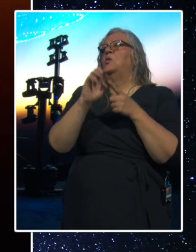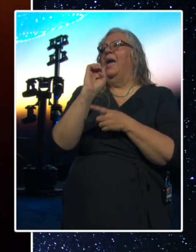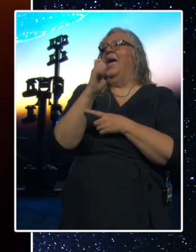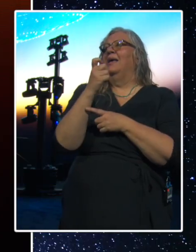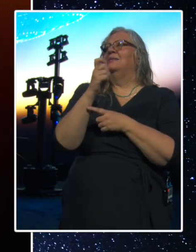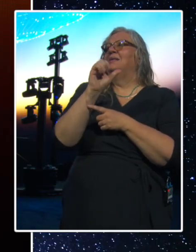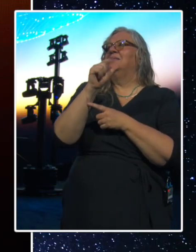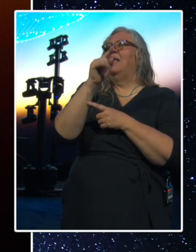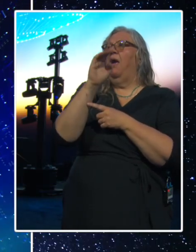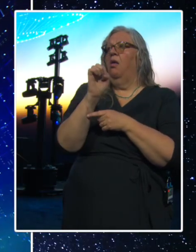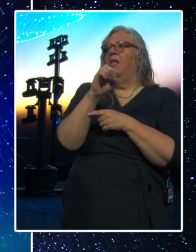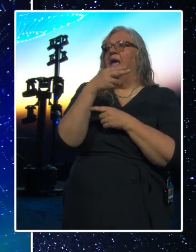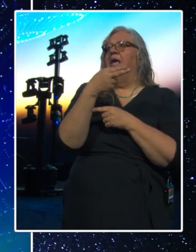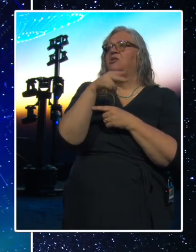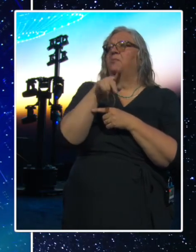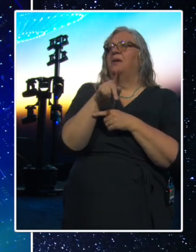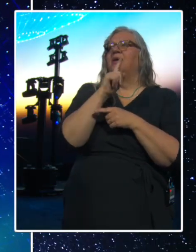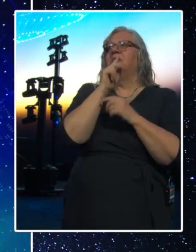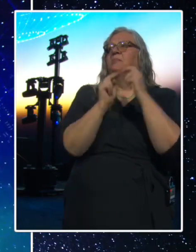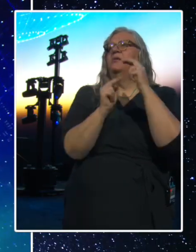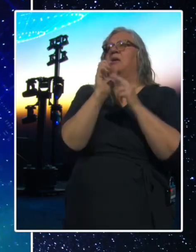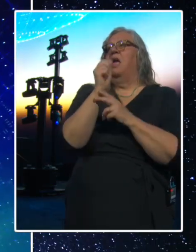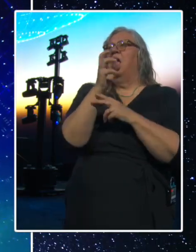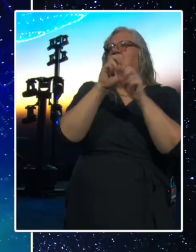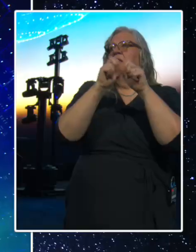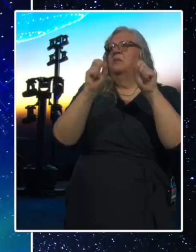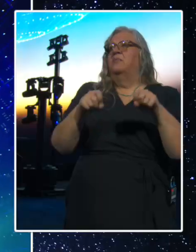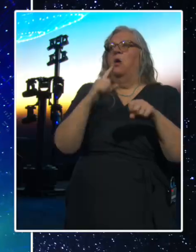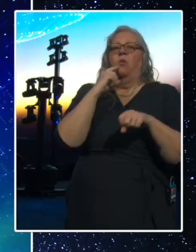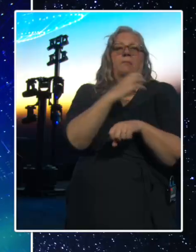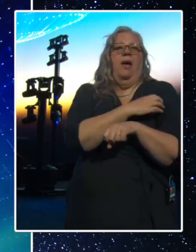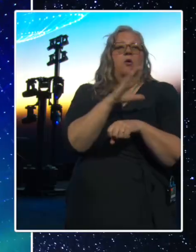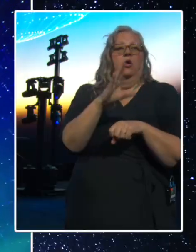HPE is building the AI systems that will power your future,